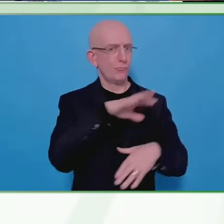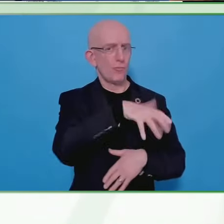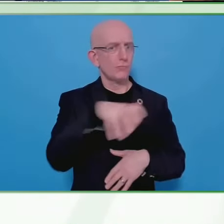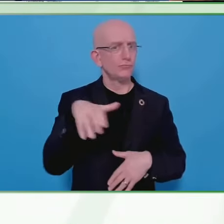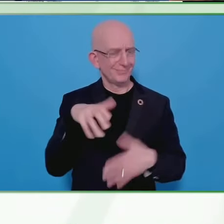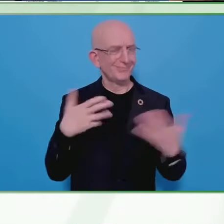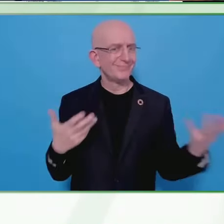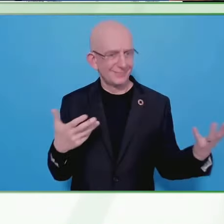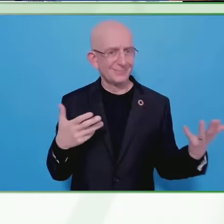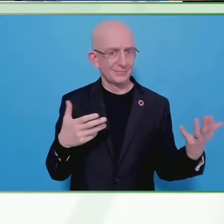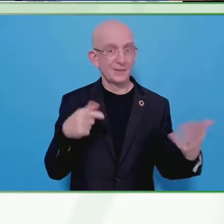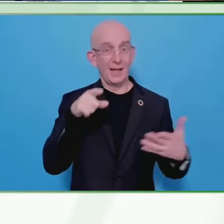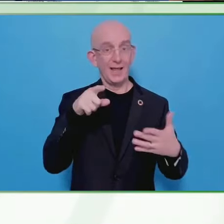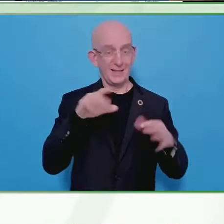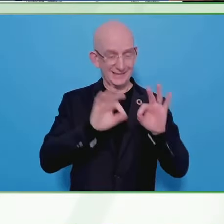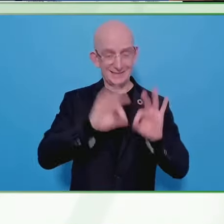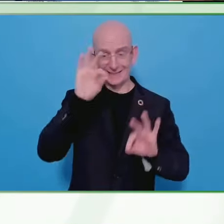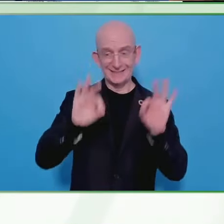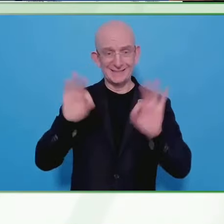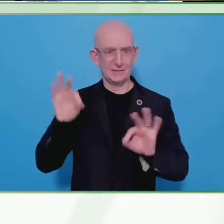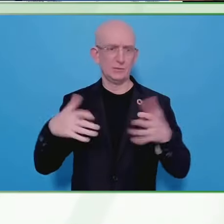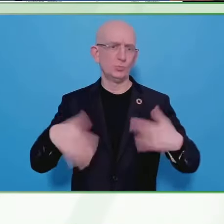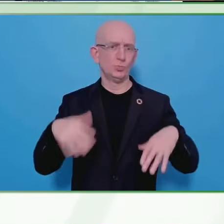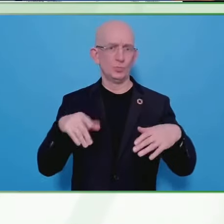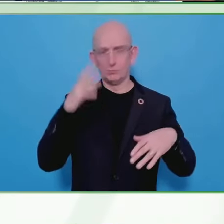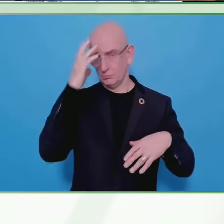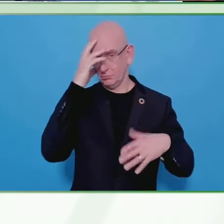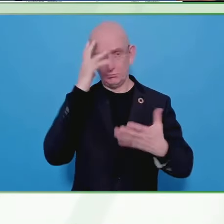Only 20% have invisible disabilities.